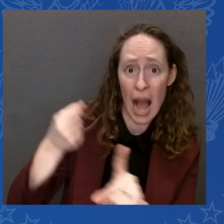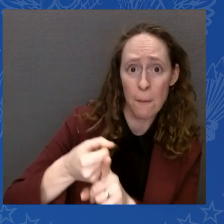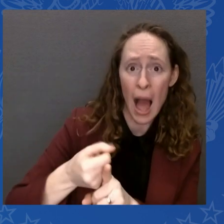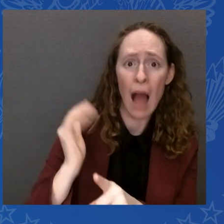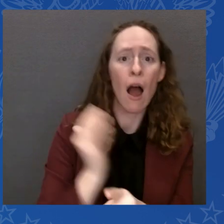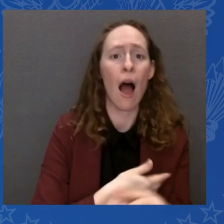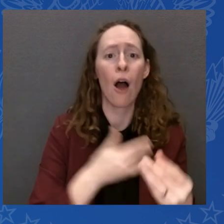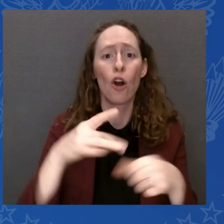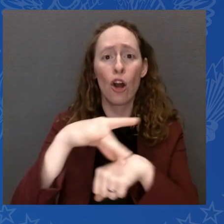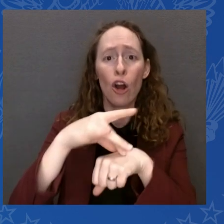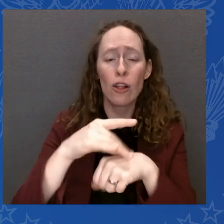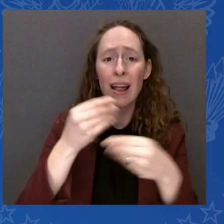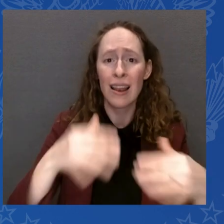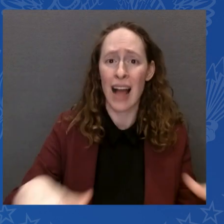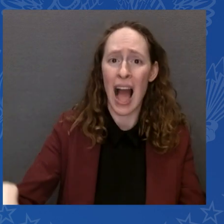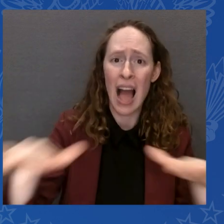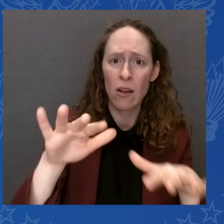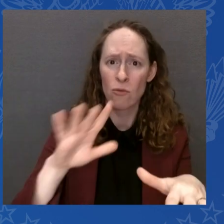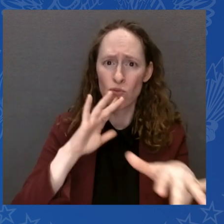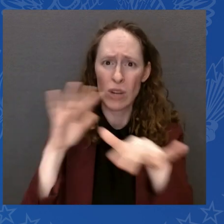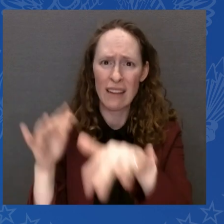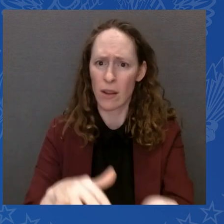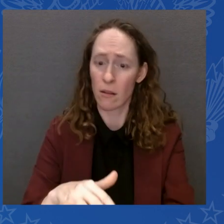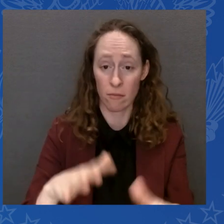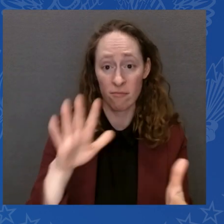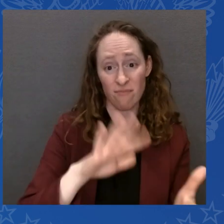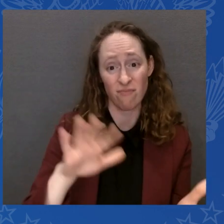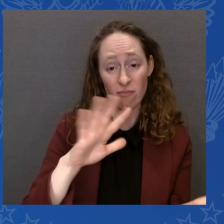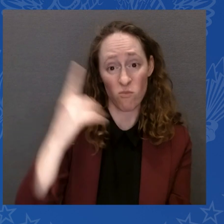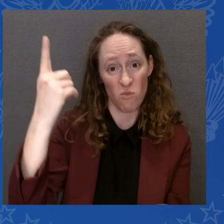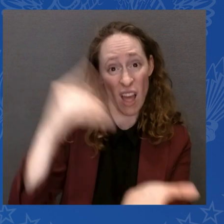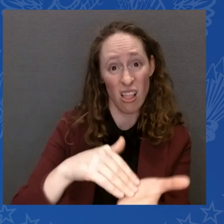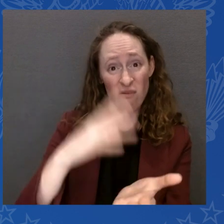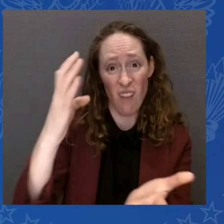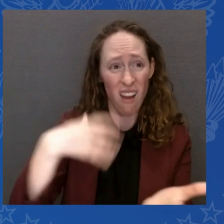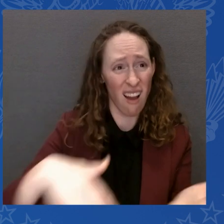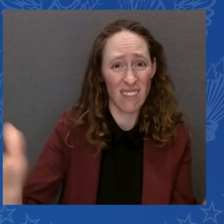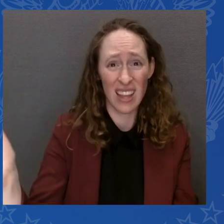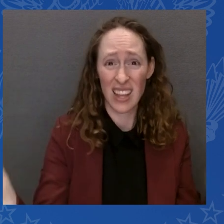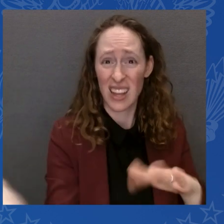And I say this often about politics. Unlike baseball, you don't get credit for saves.